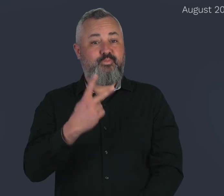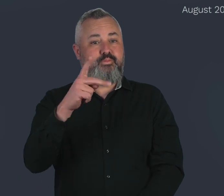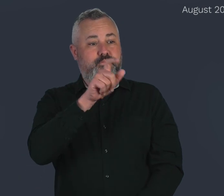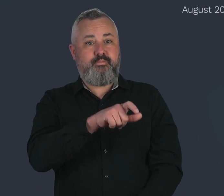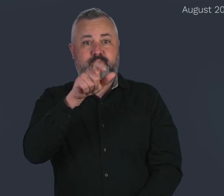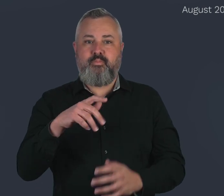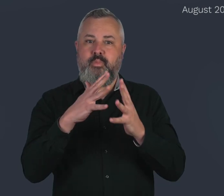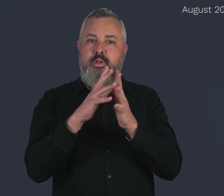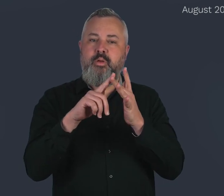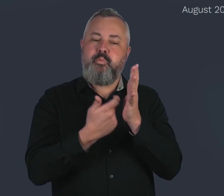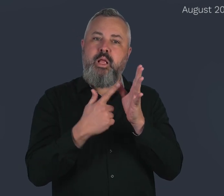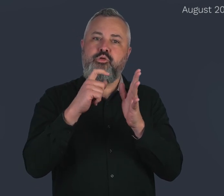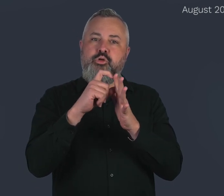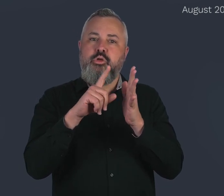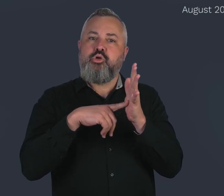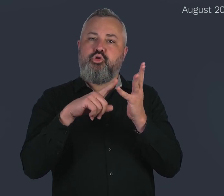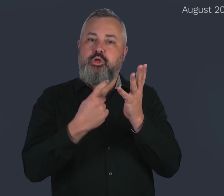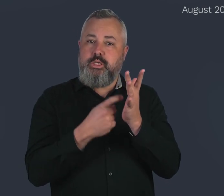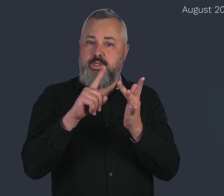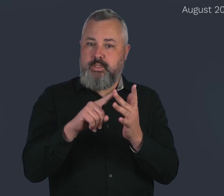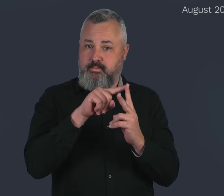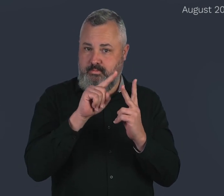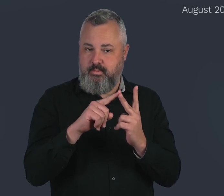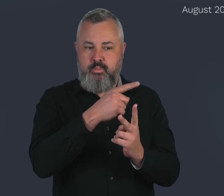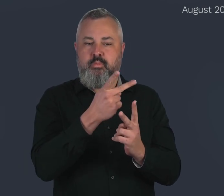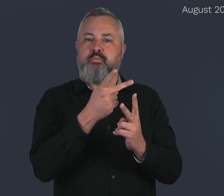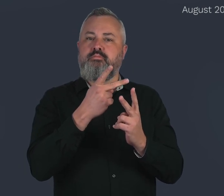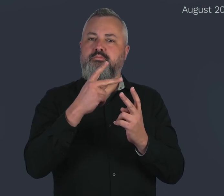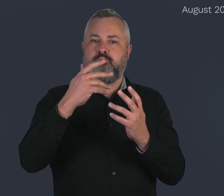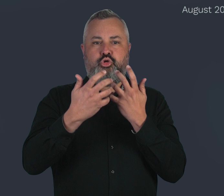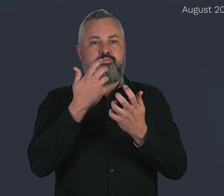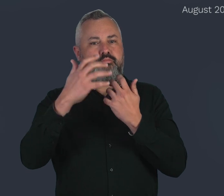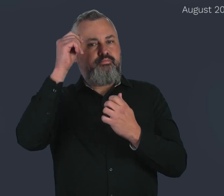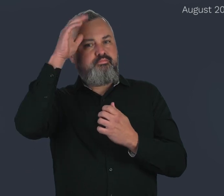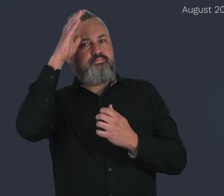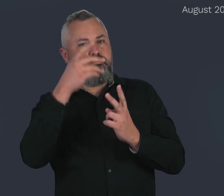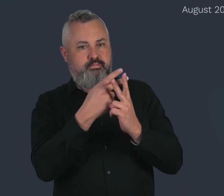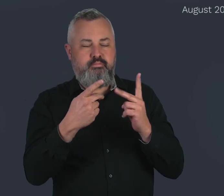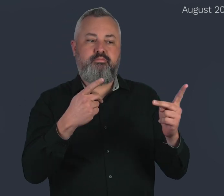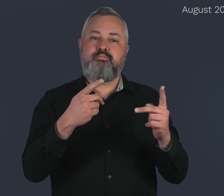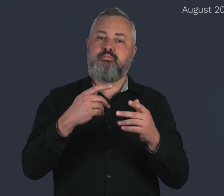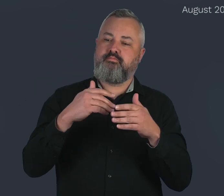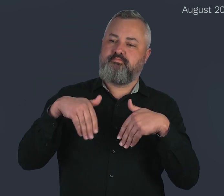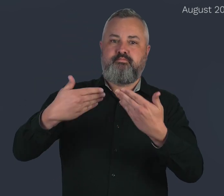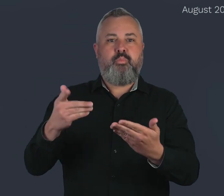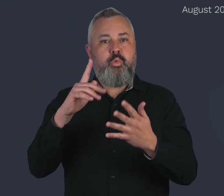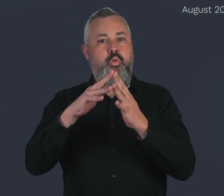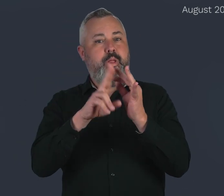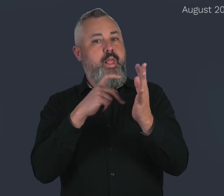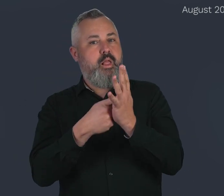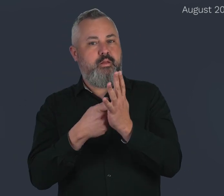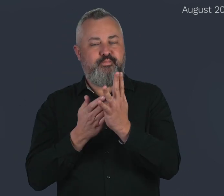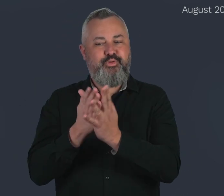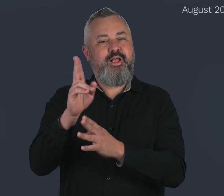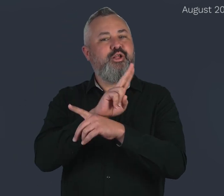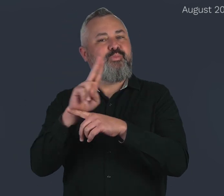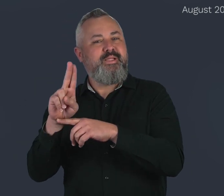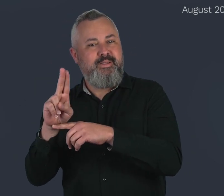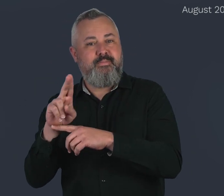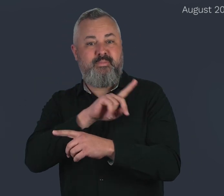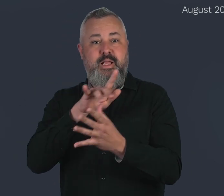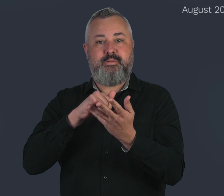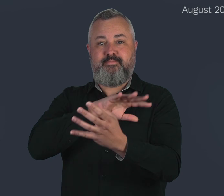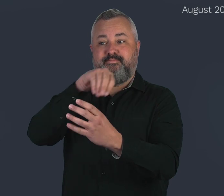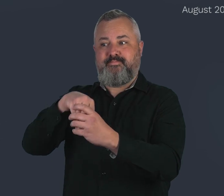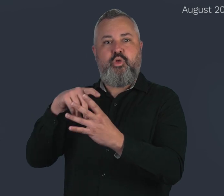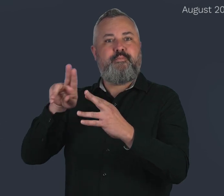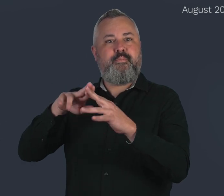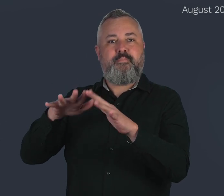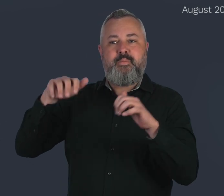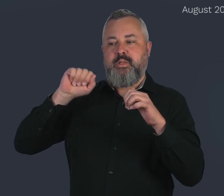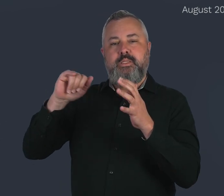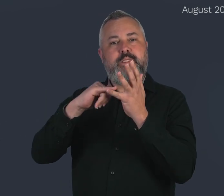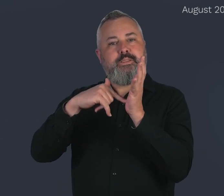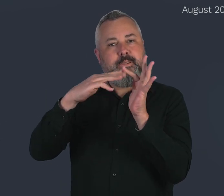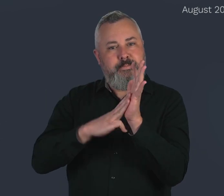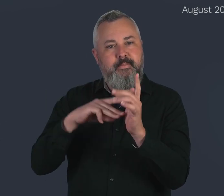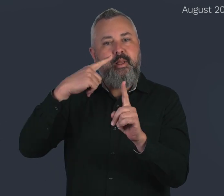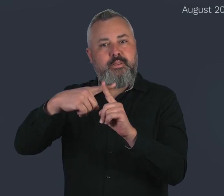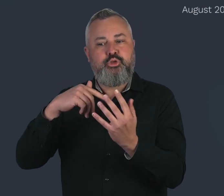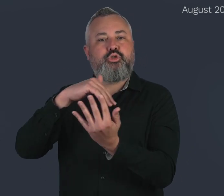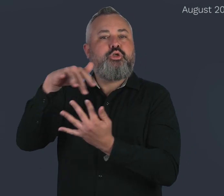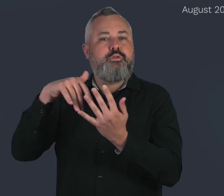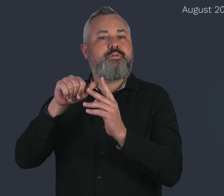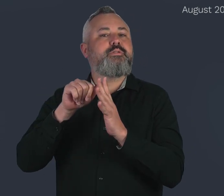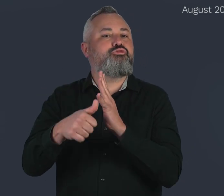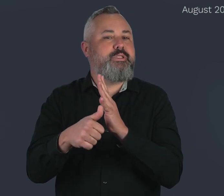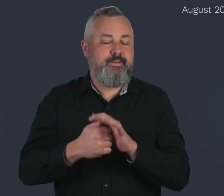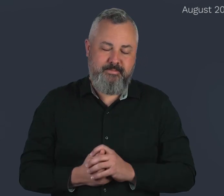A webinar with two Wiradjuri scholars was held during NAIDOC Week as part of parliament’s ‘Stem and society’ series.